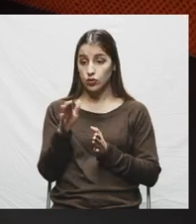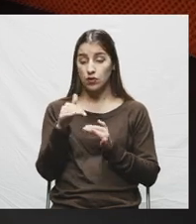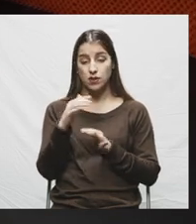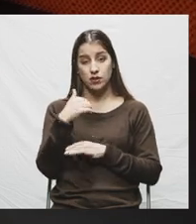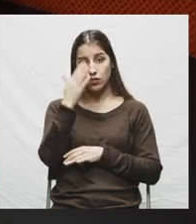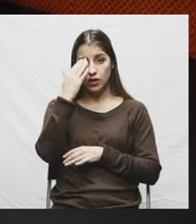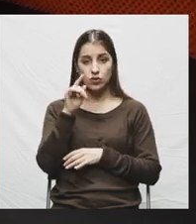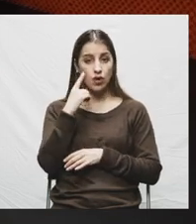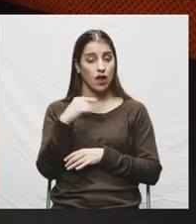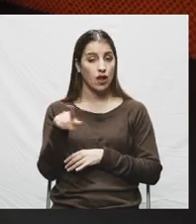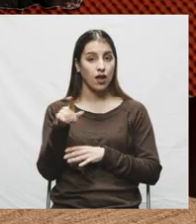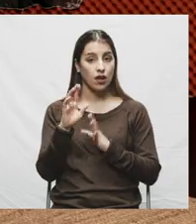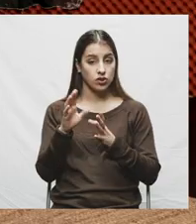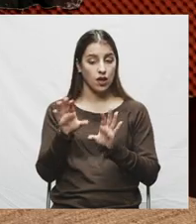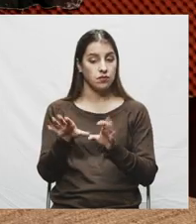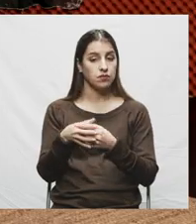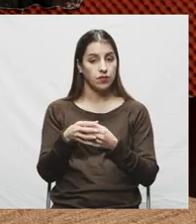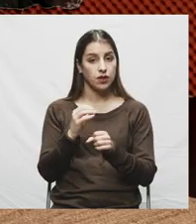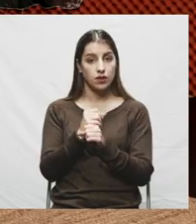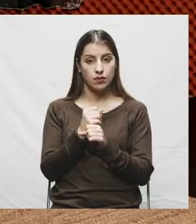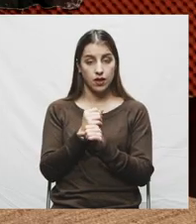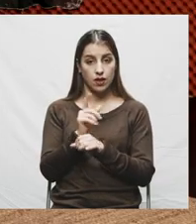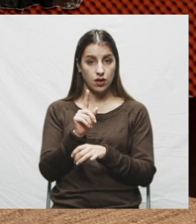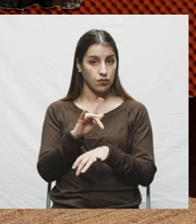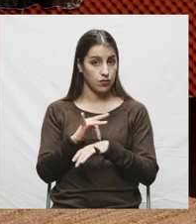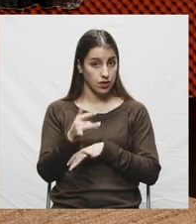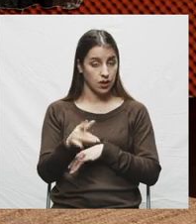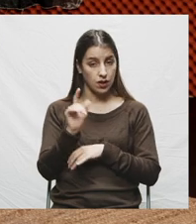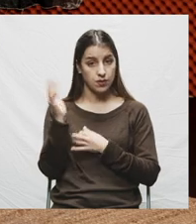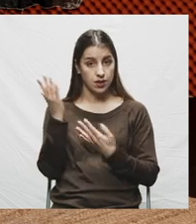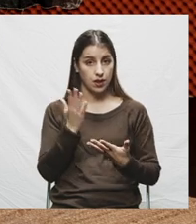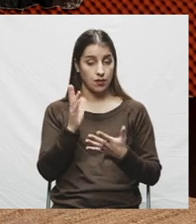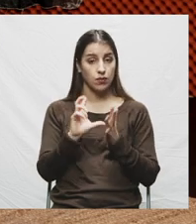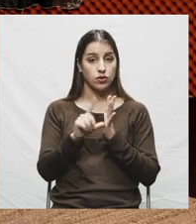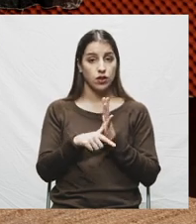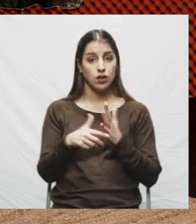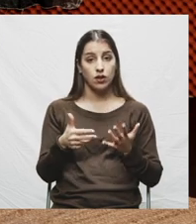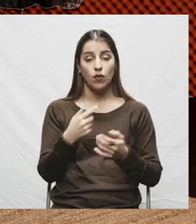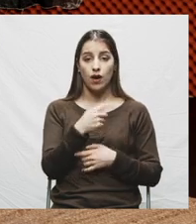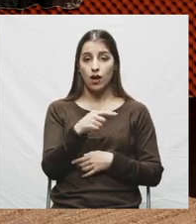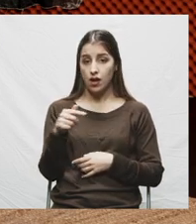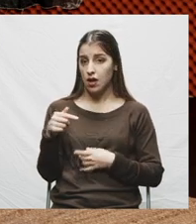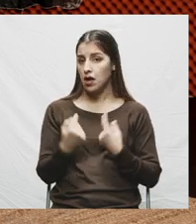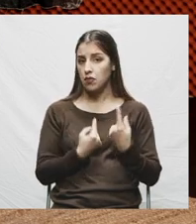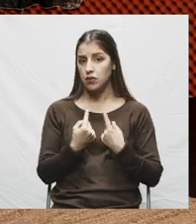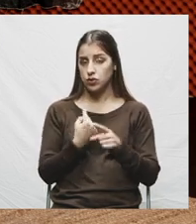with her regular workshop for non professionals, and presenting her projects. So there were things.